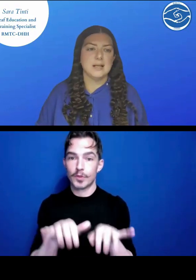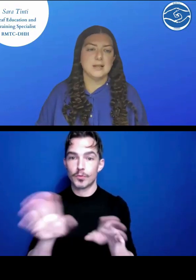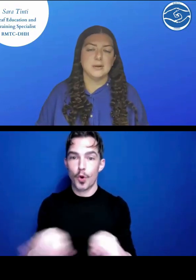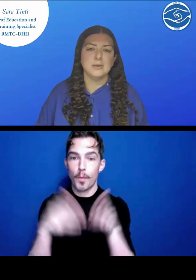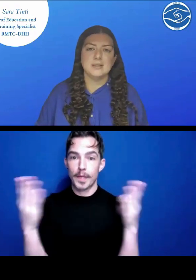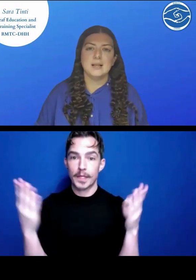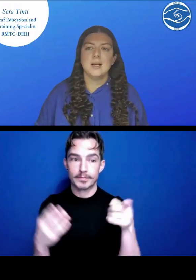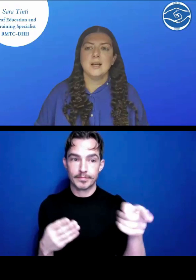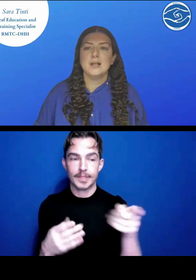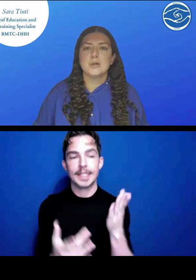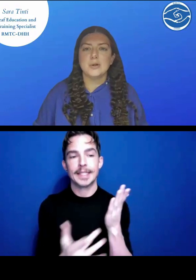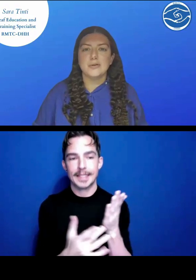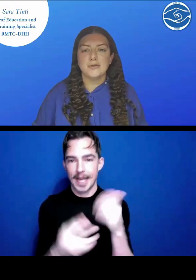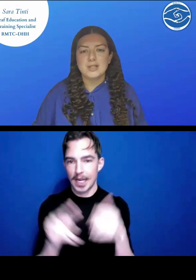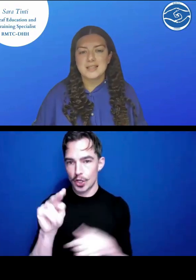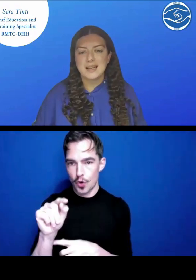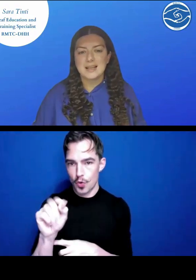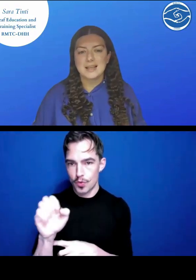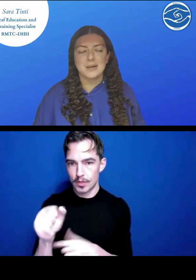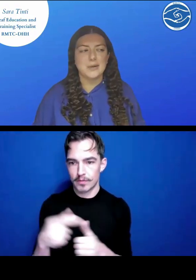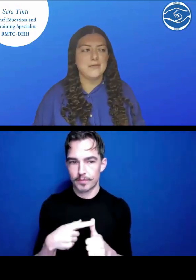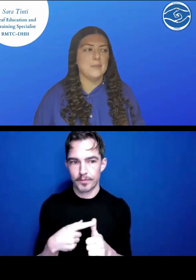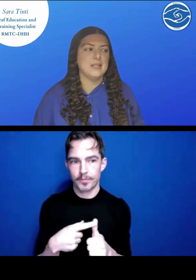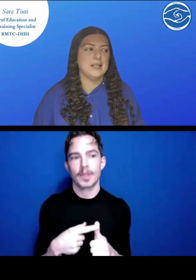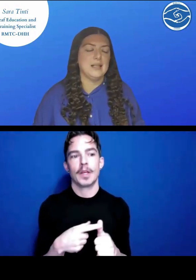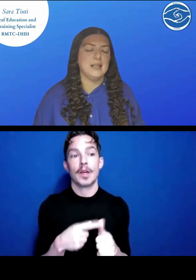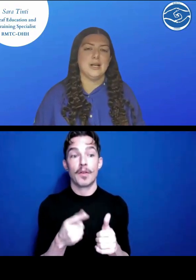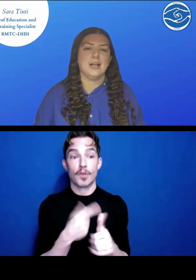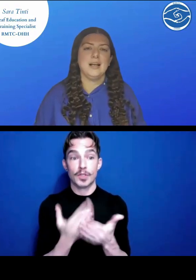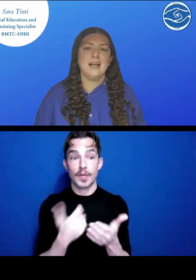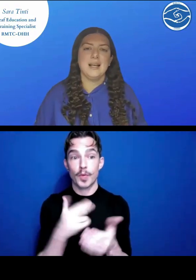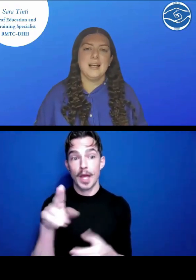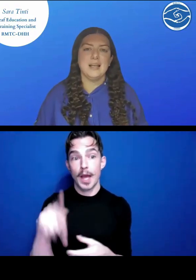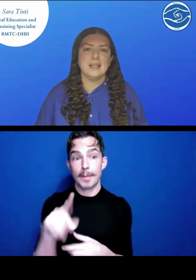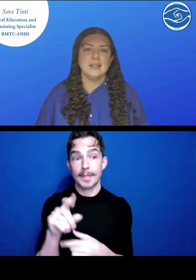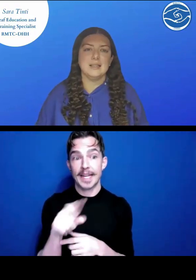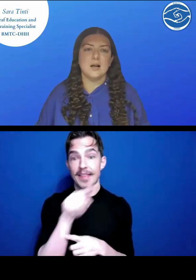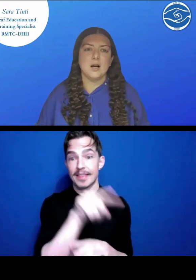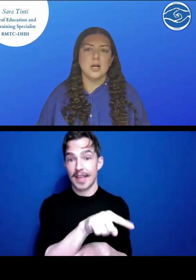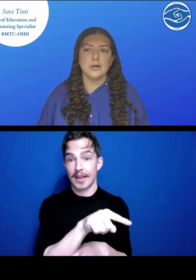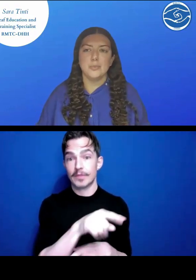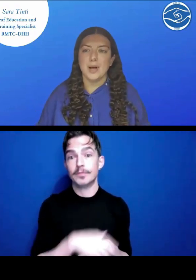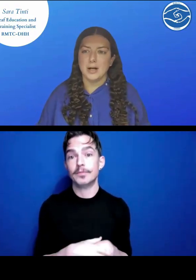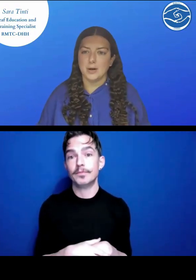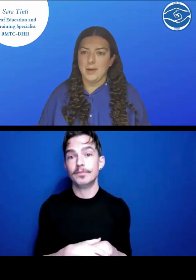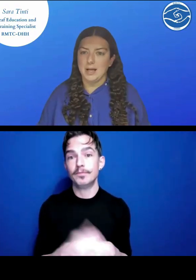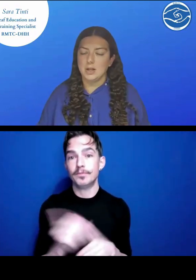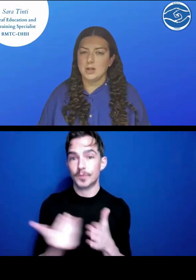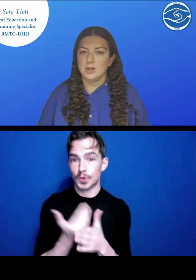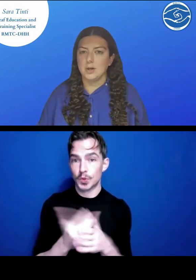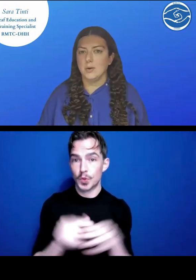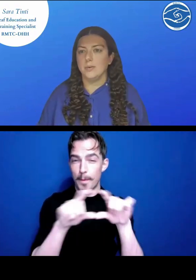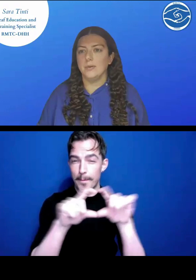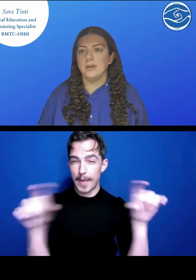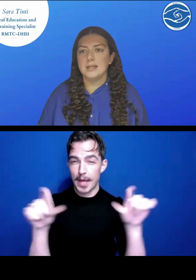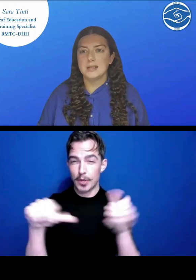start with Tech Notes. So, the first thing that we've updated here is our new banner page. So,